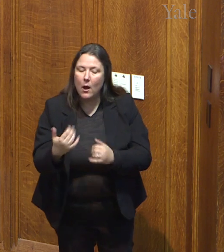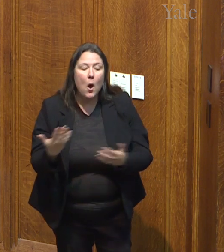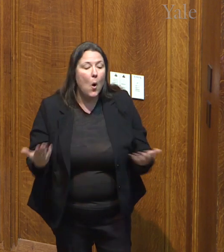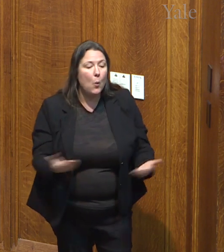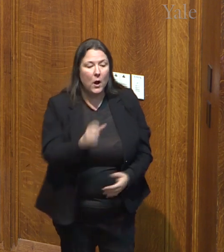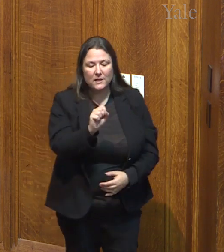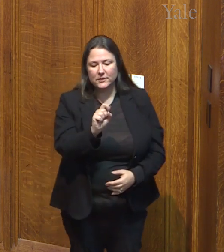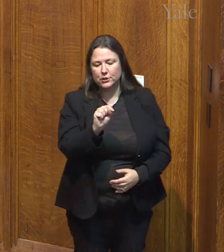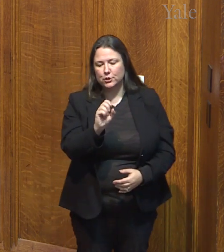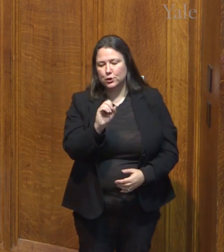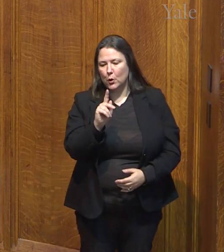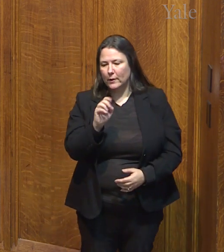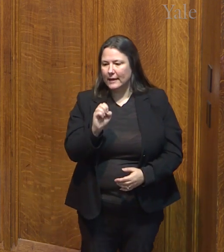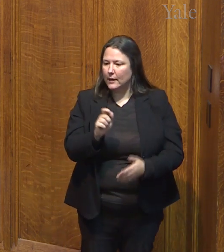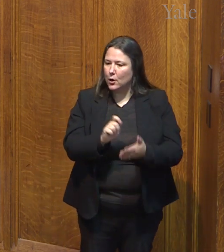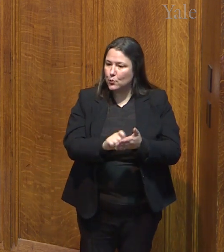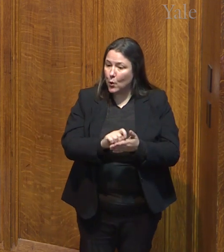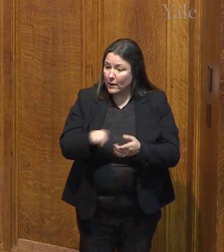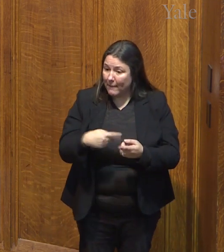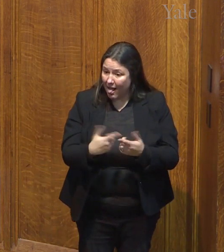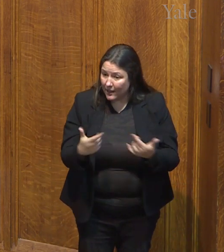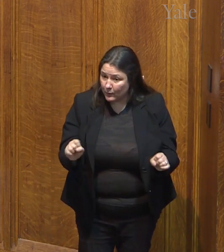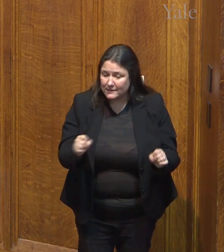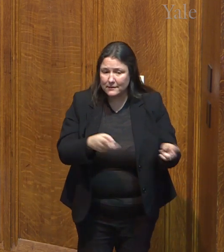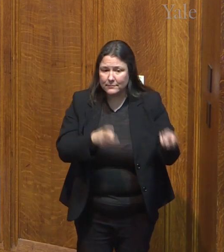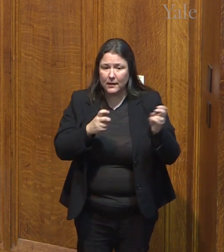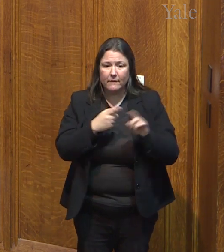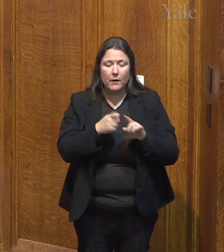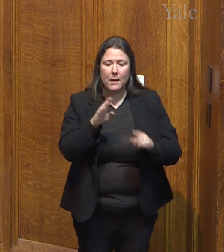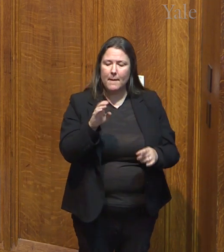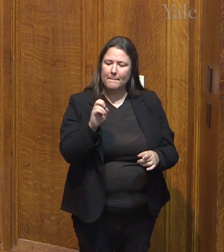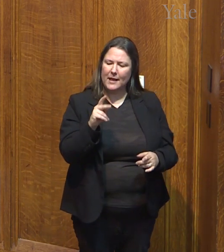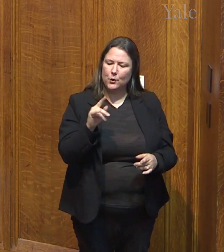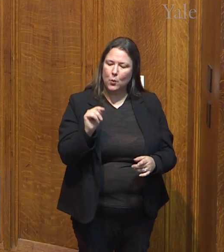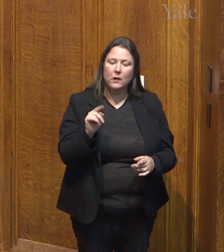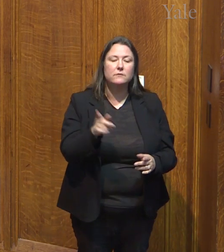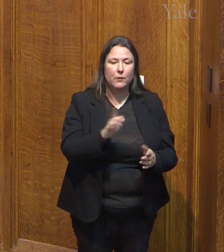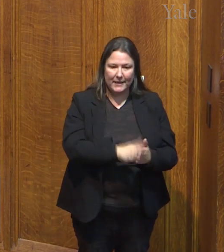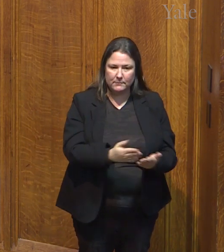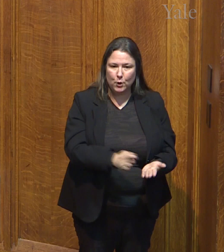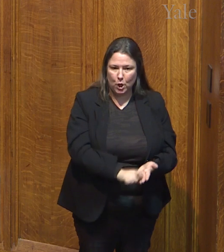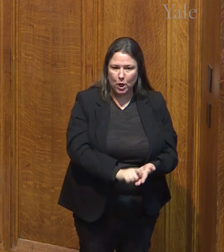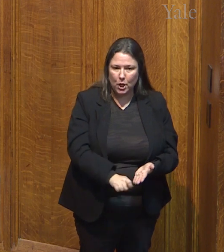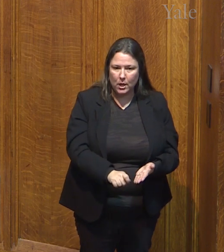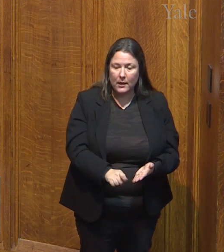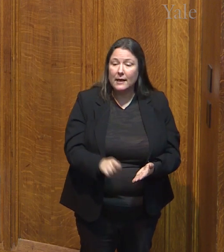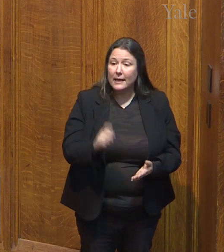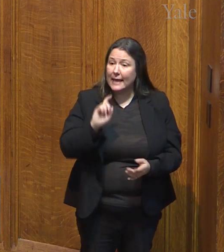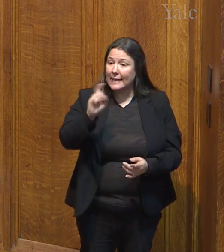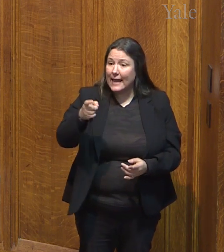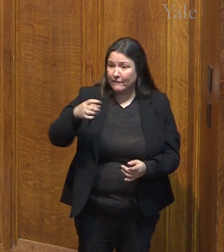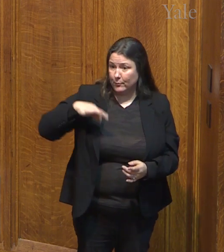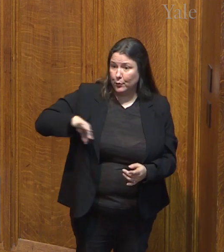was really taken from Bébian's own writings. Stokoe gave him credit, it was very inconspicuous credit,